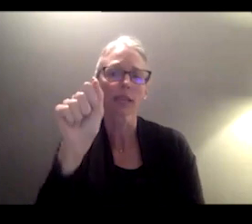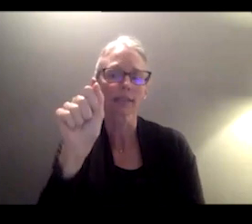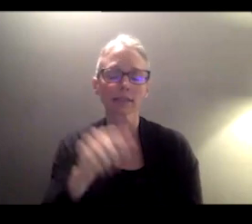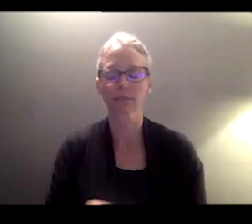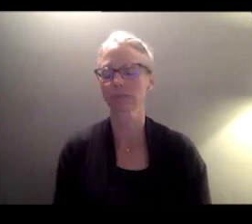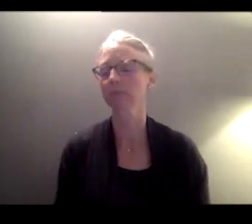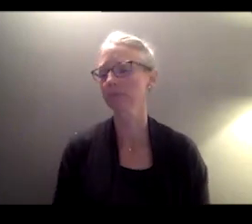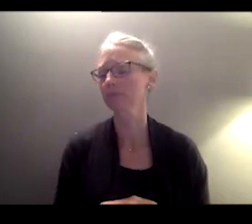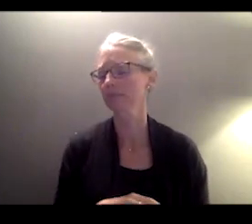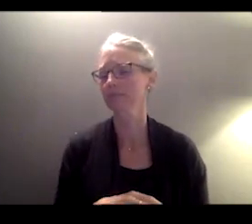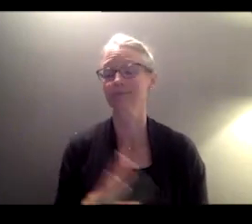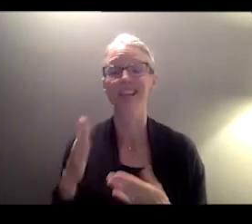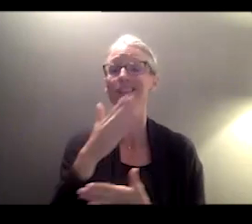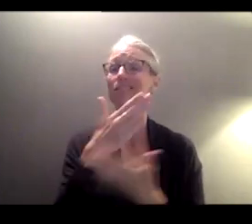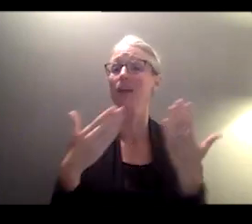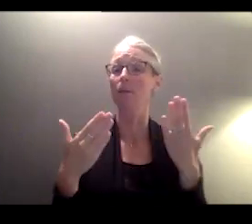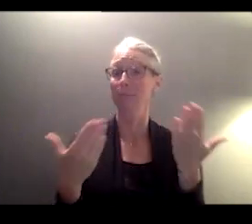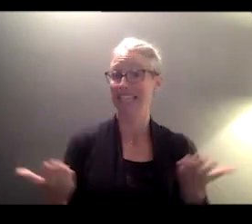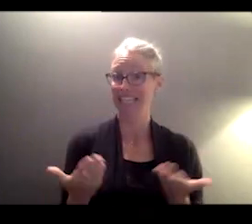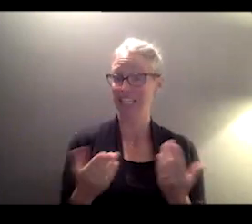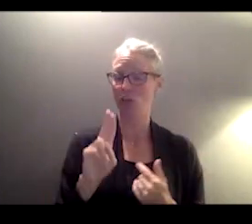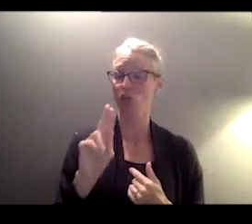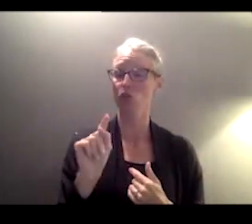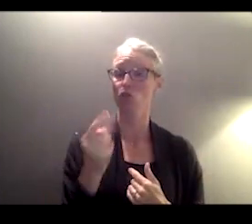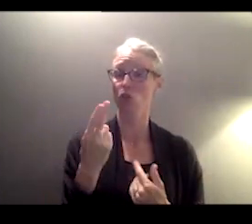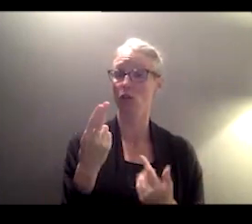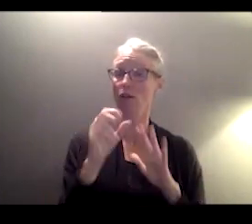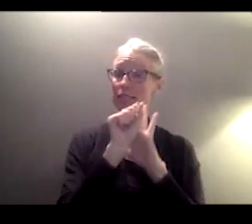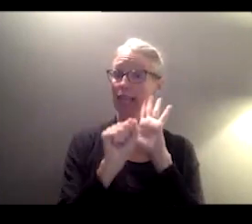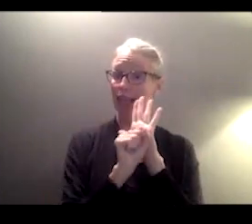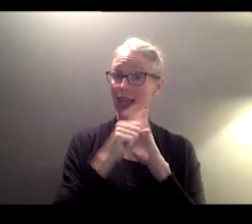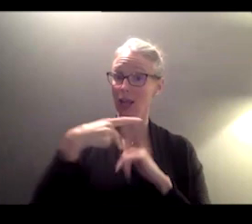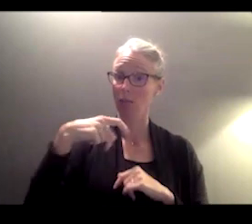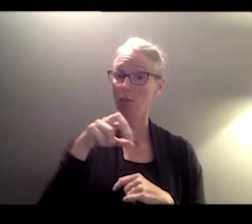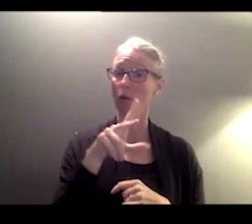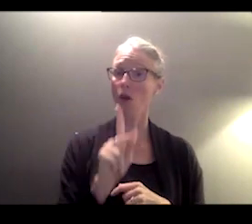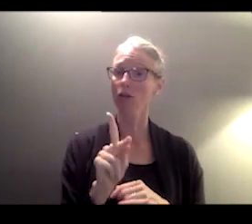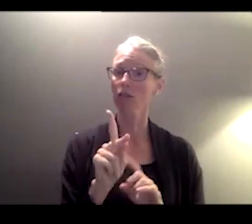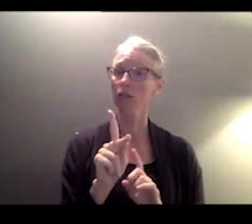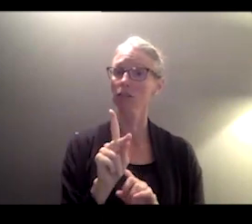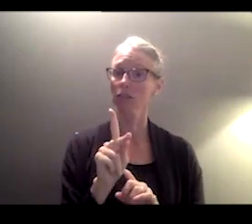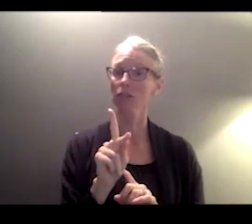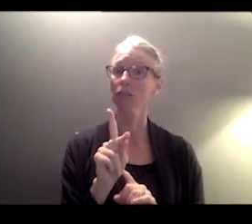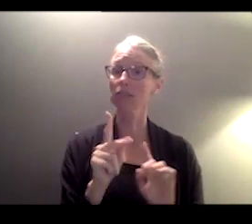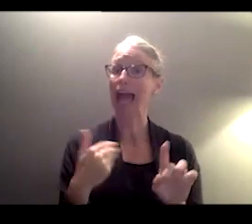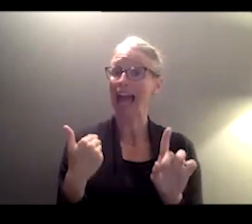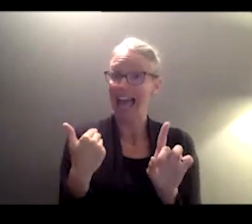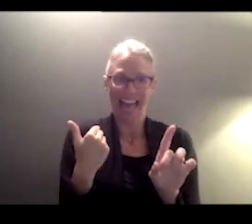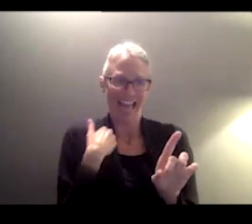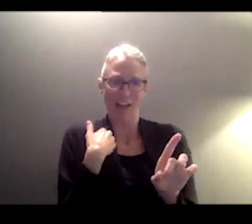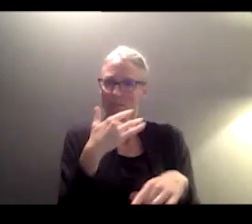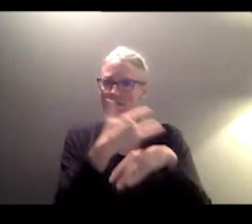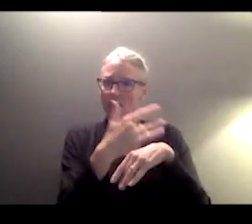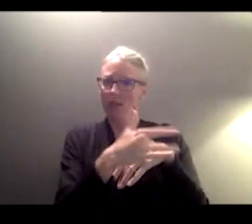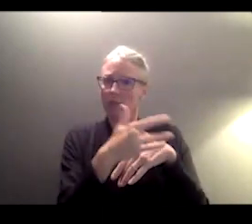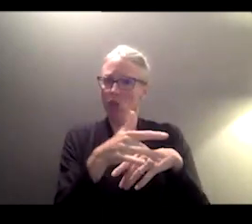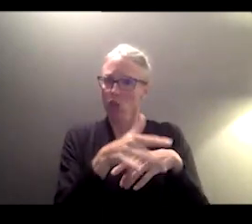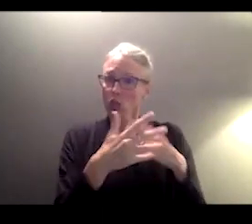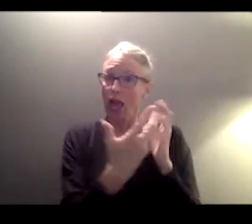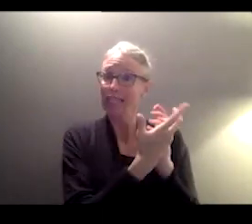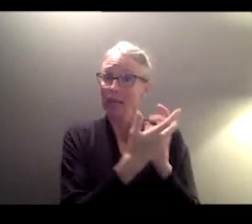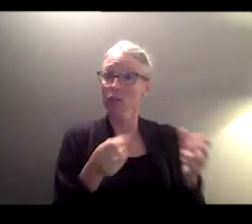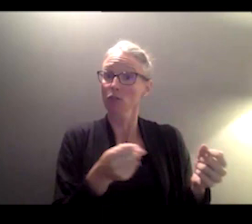Certain wheelchairs, adaptive, wheelchairs to help people get on drills.